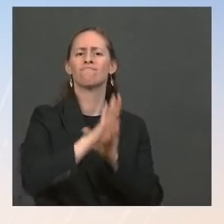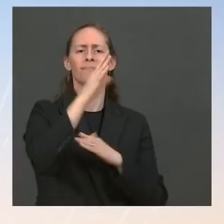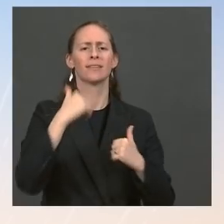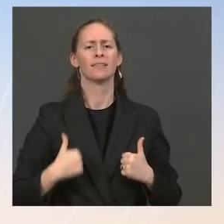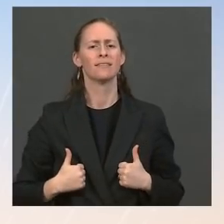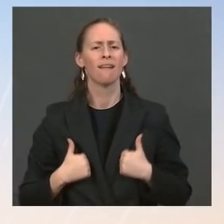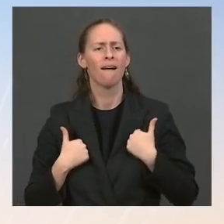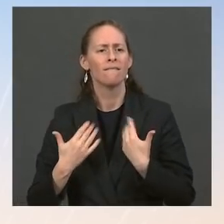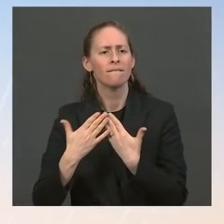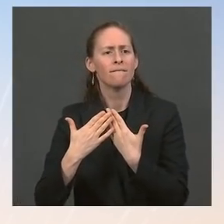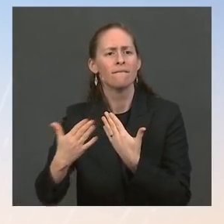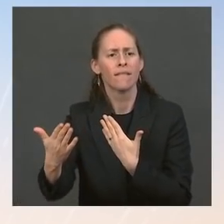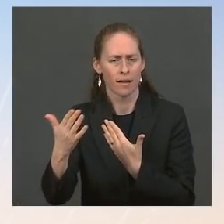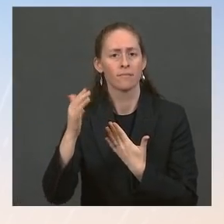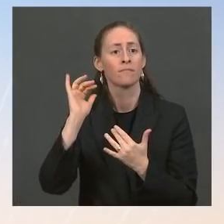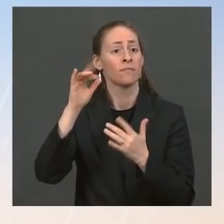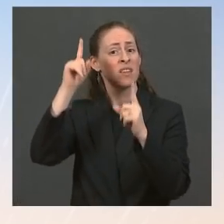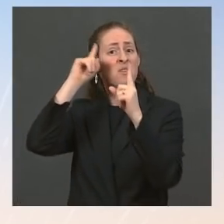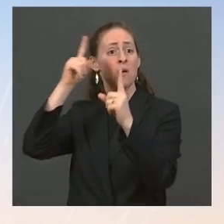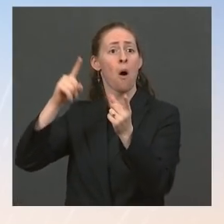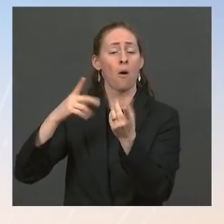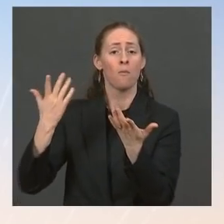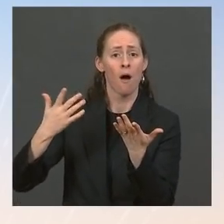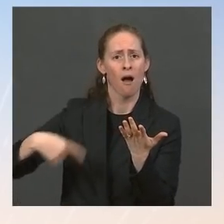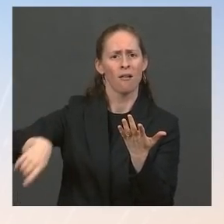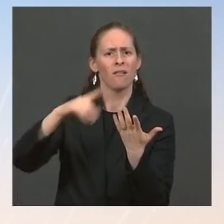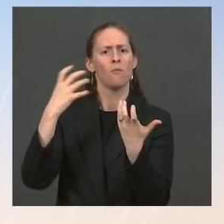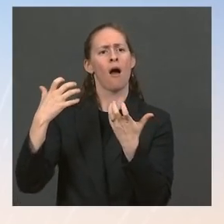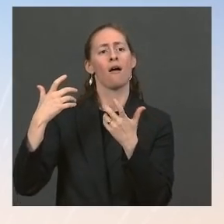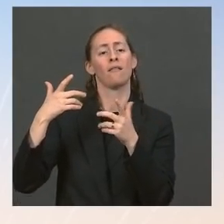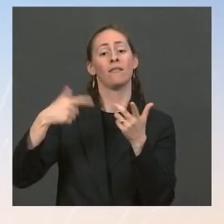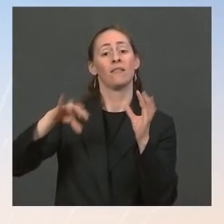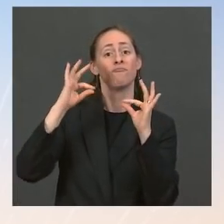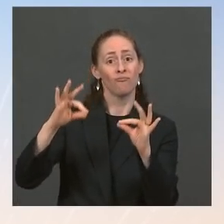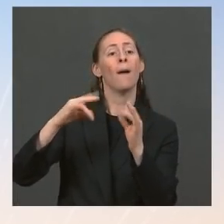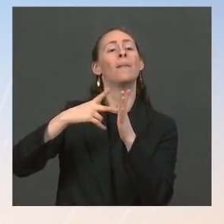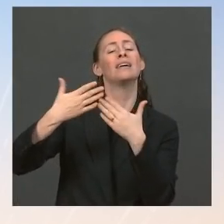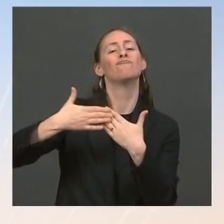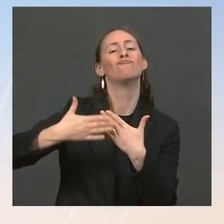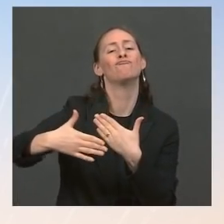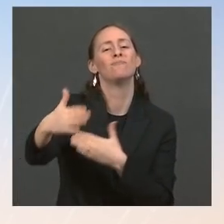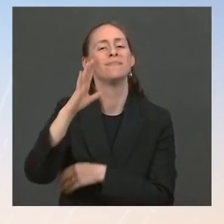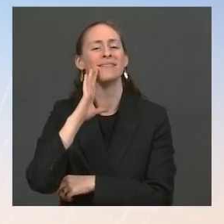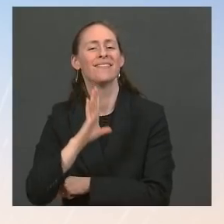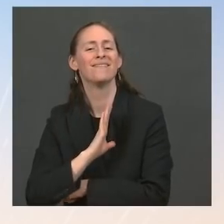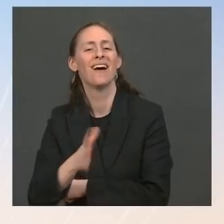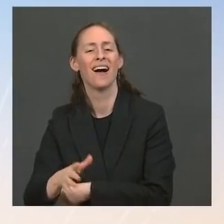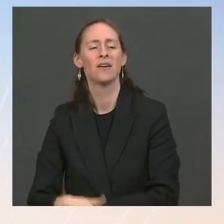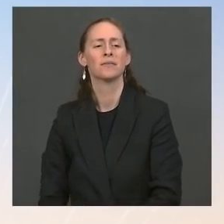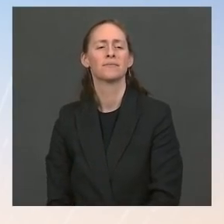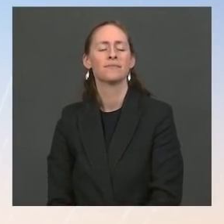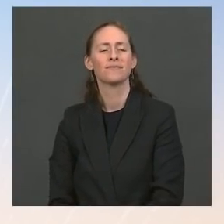the next generation for success in the future? And so, what you'll hear him talk about today is how this bill,